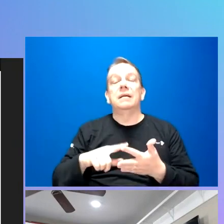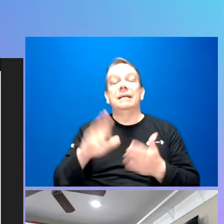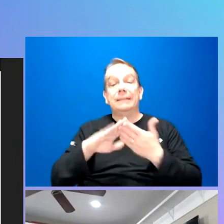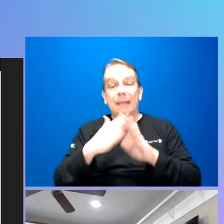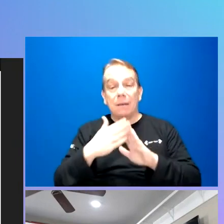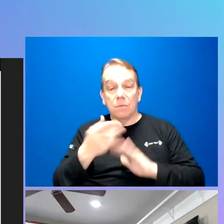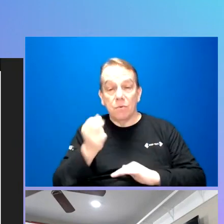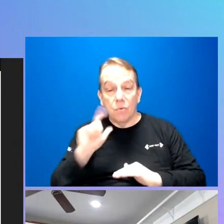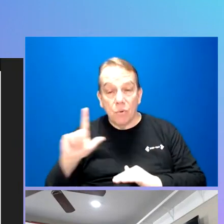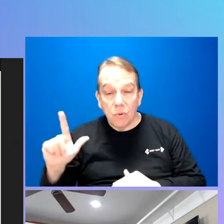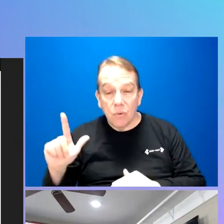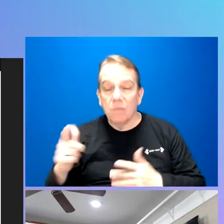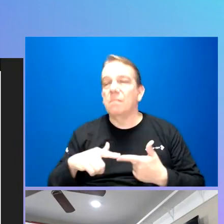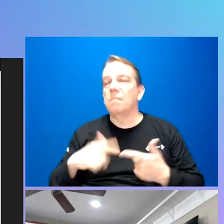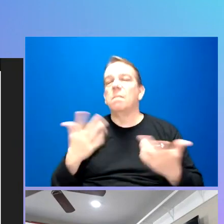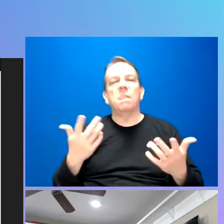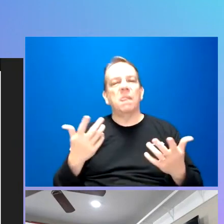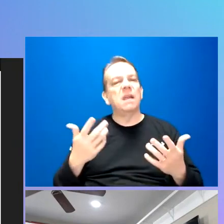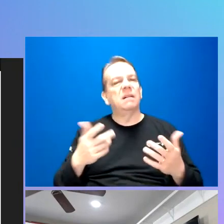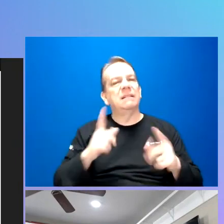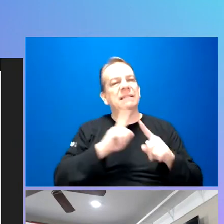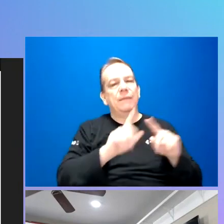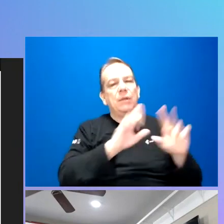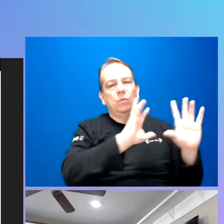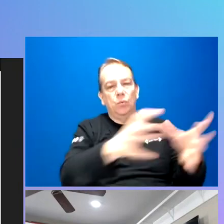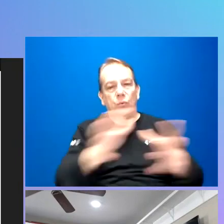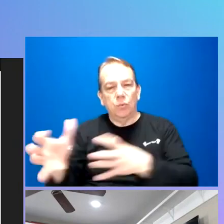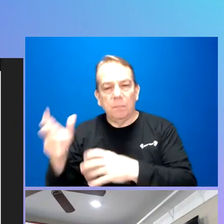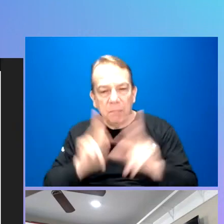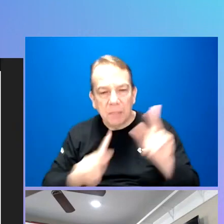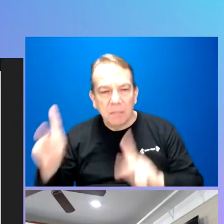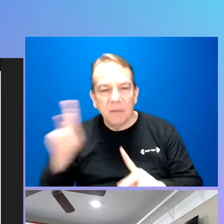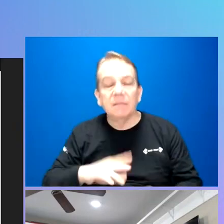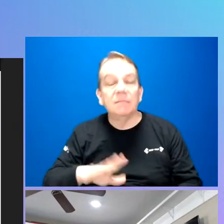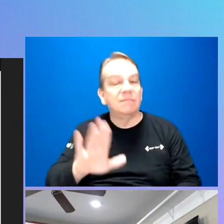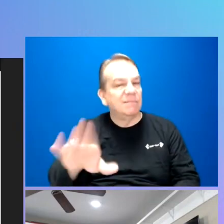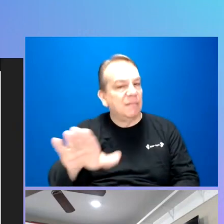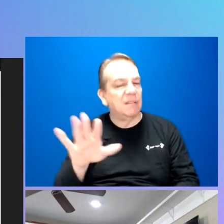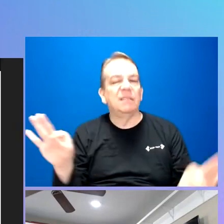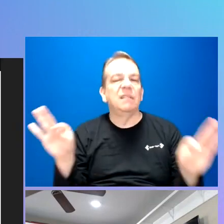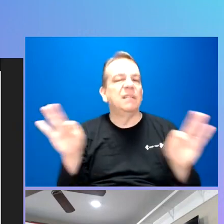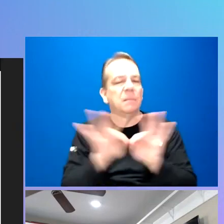Let's not forget about keeping your leadership chain informed